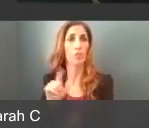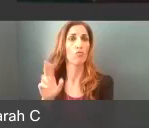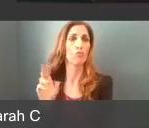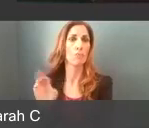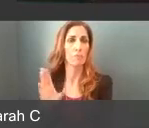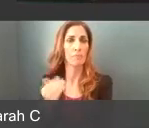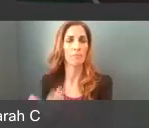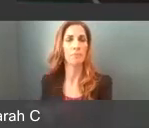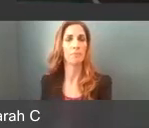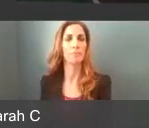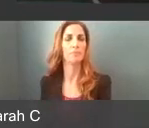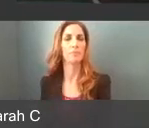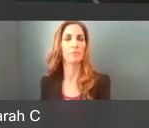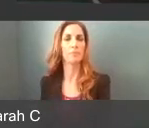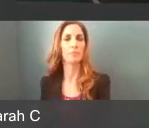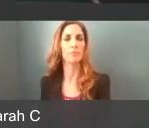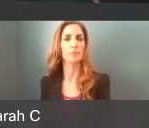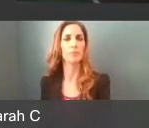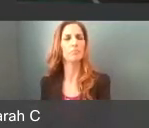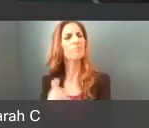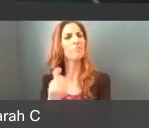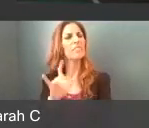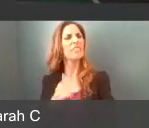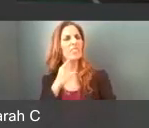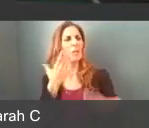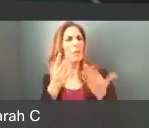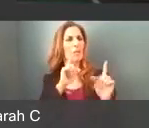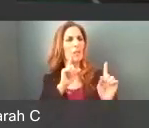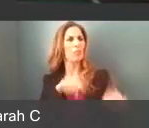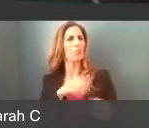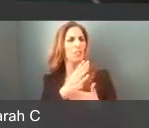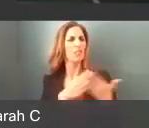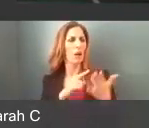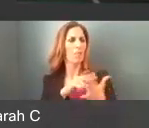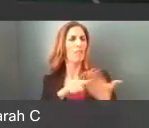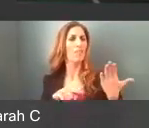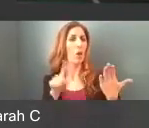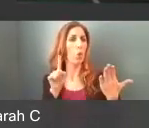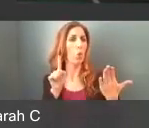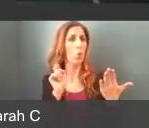[Staff] So you might have addressed some of this already but the question is: Acting Secretary